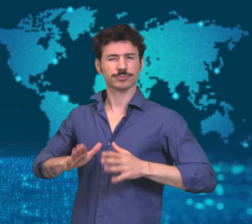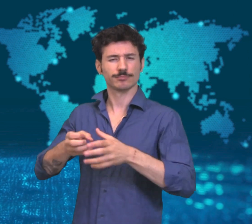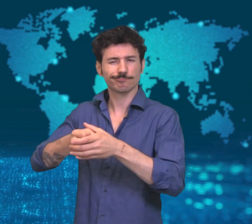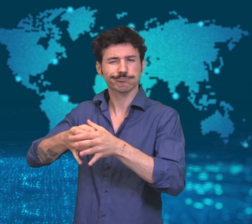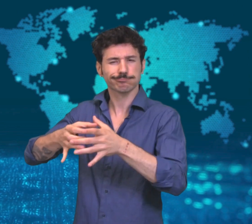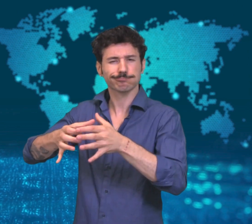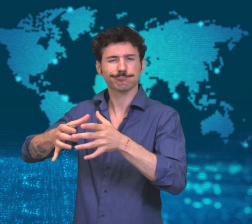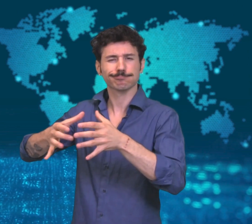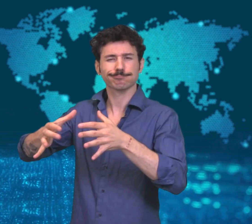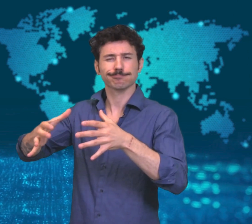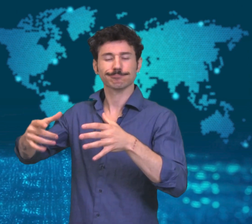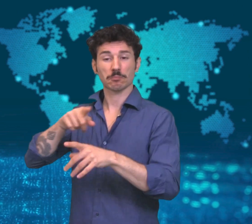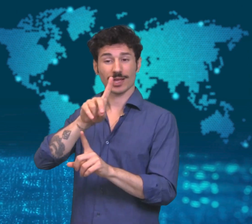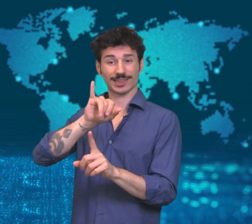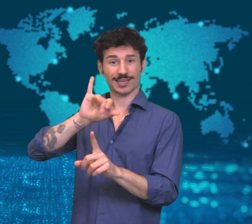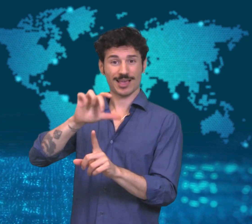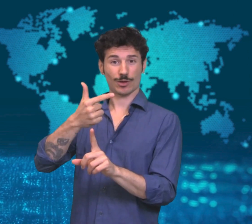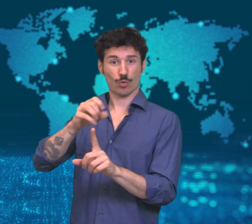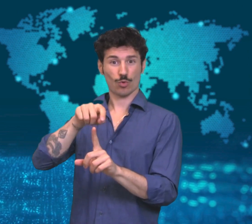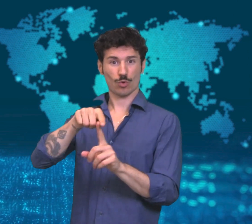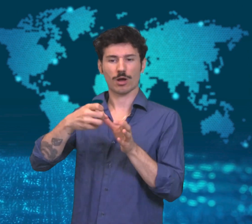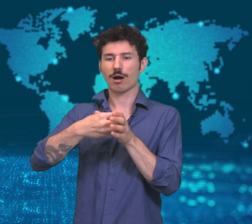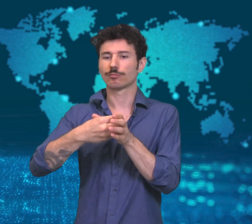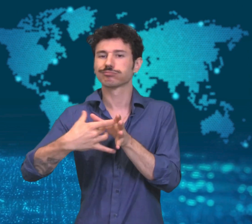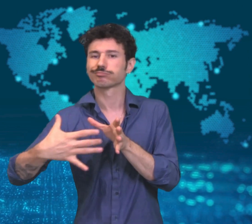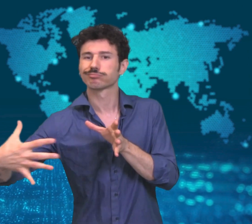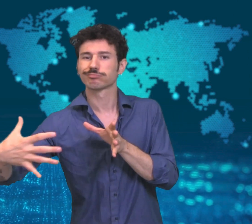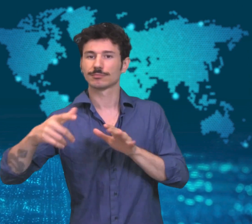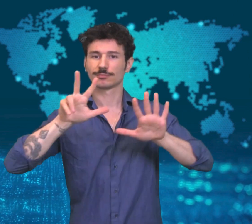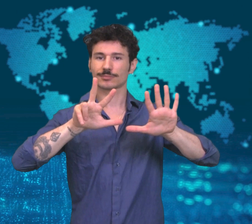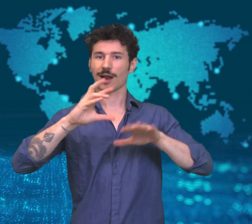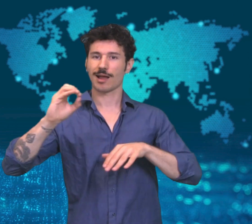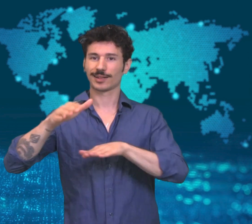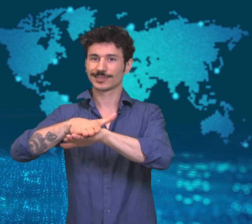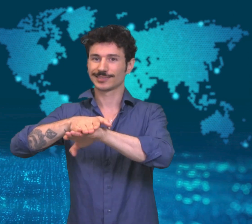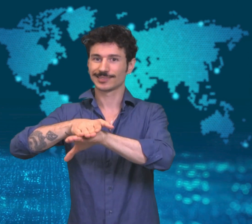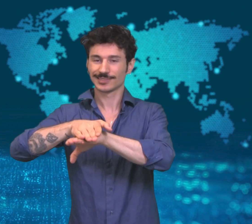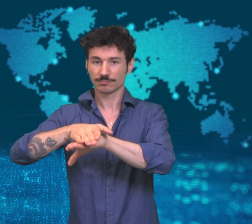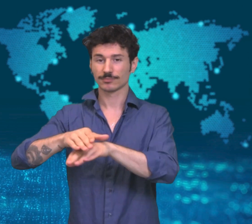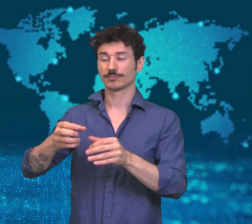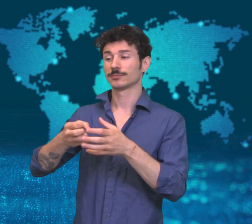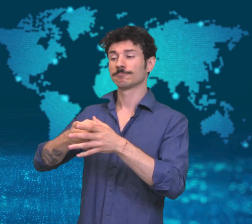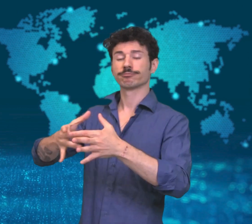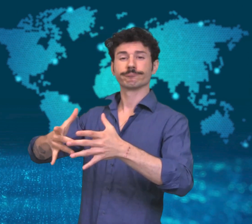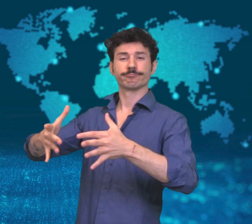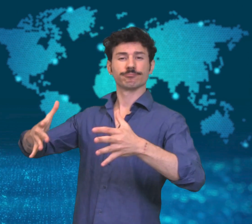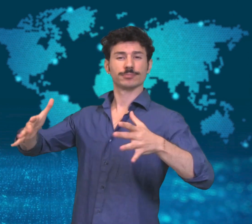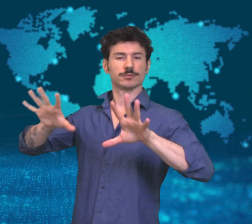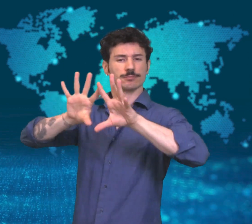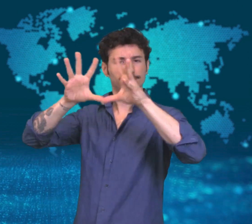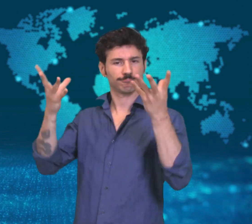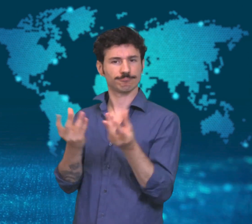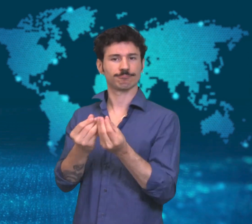boosted the giant tortoise population to more than 2,000.